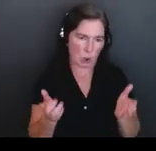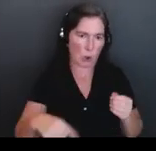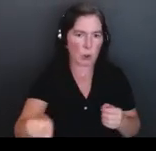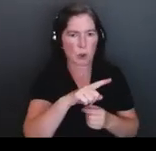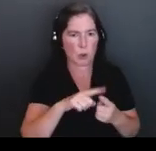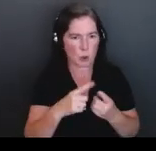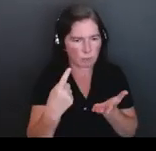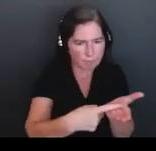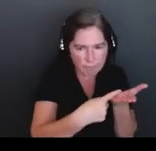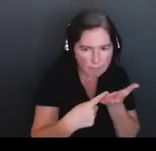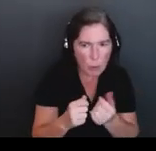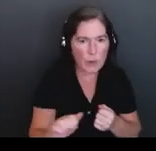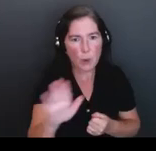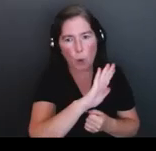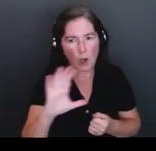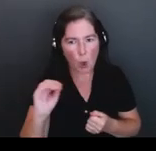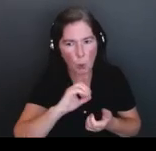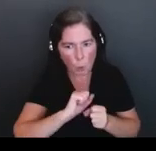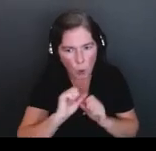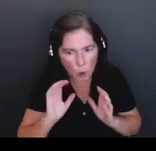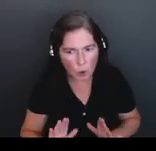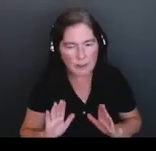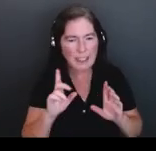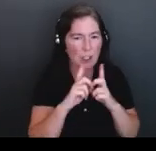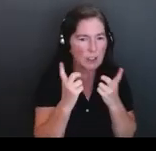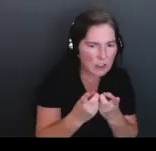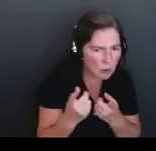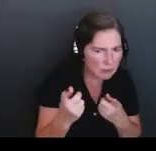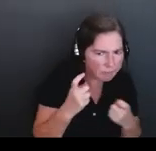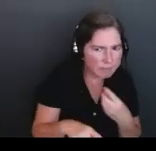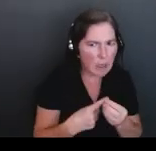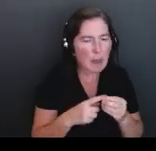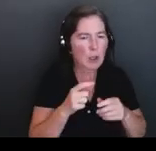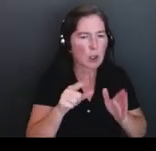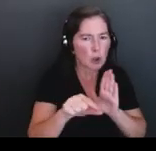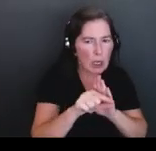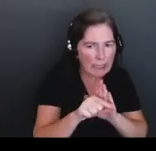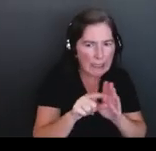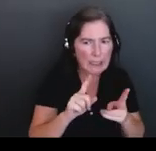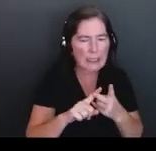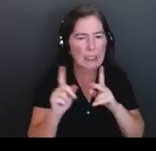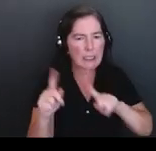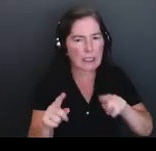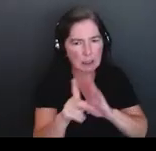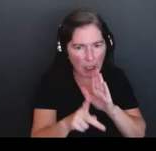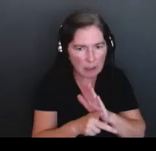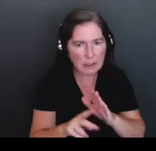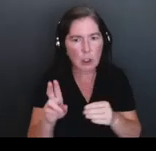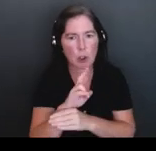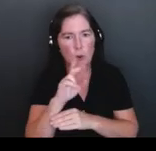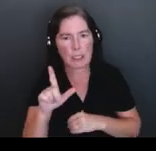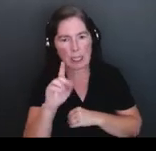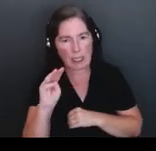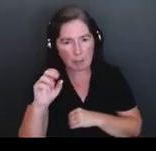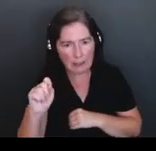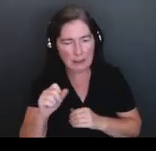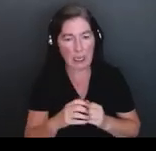So, definitely take that opportunity if you're wanting more. Flushen.